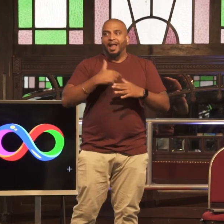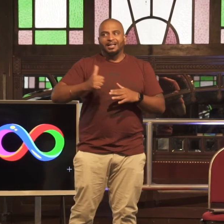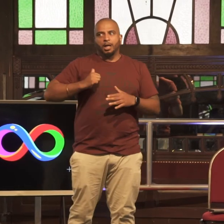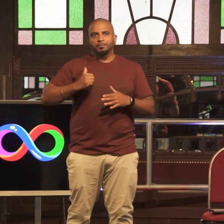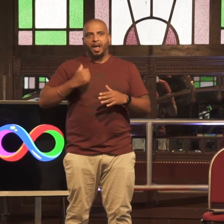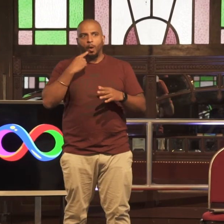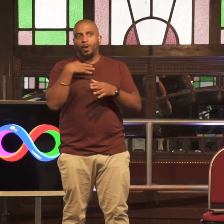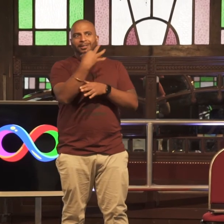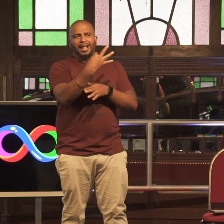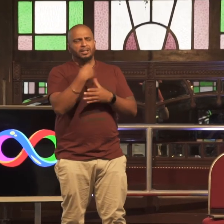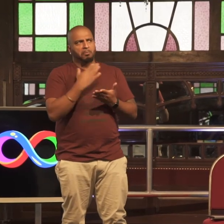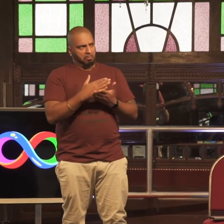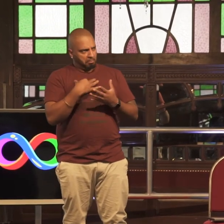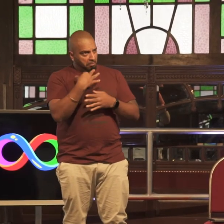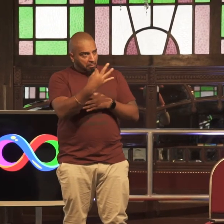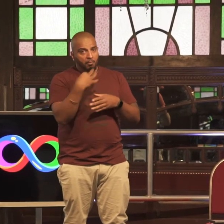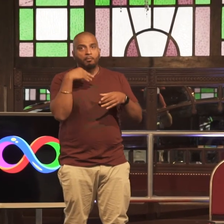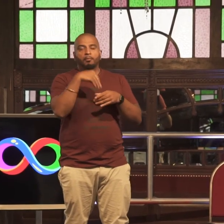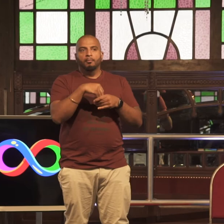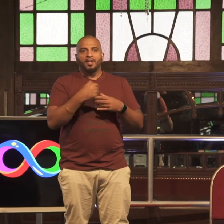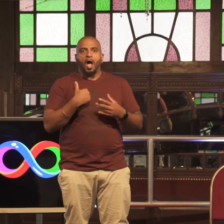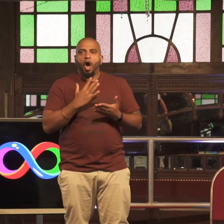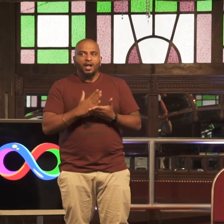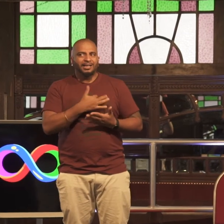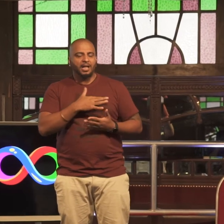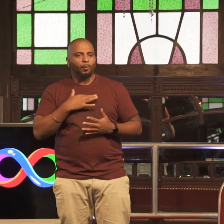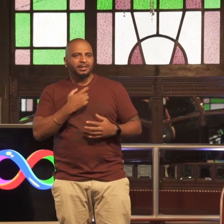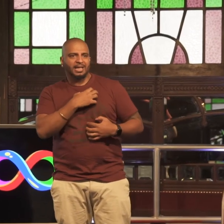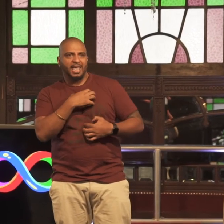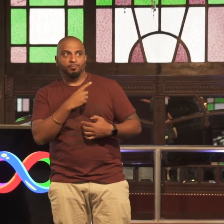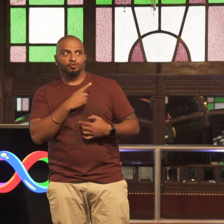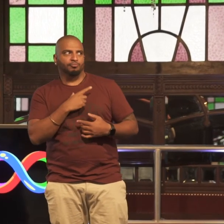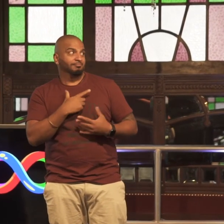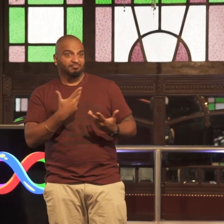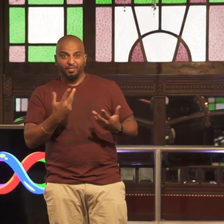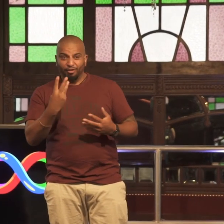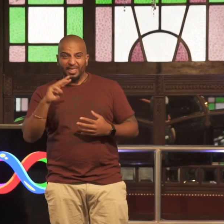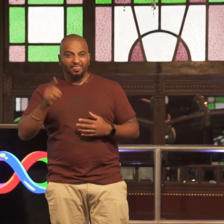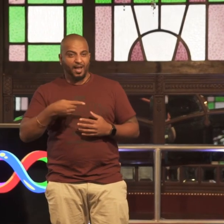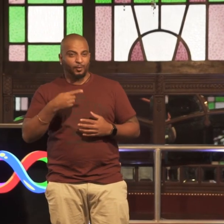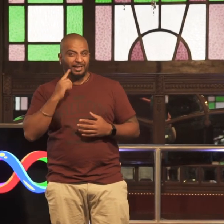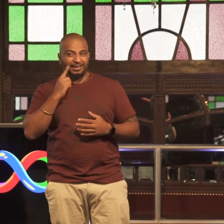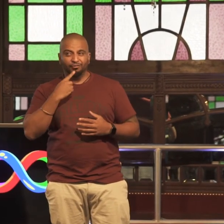That's what allowed me to perform at the Fringe this year and to be honest, I was quite surprised to be invited.